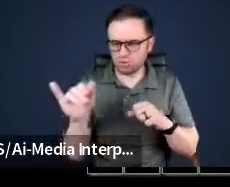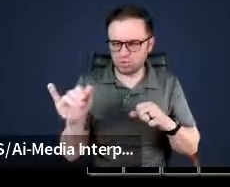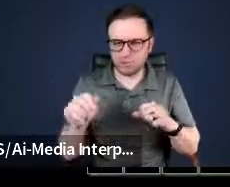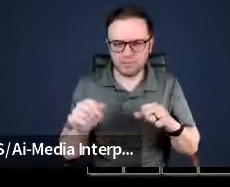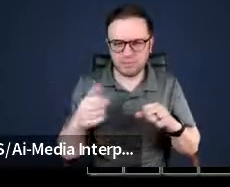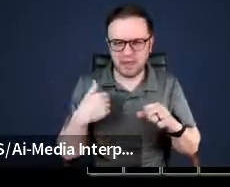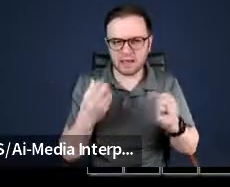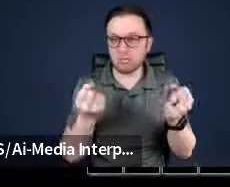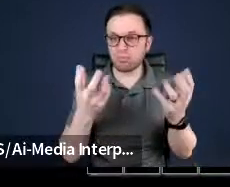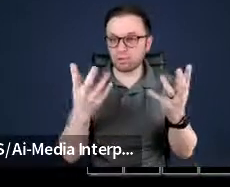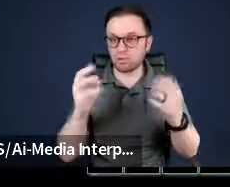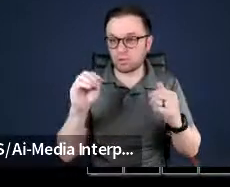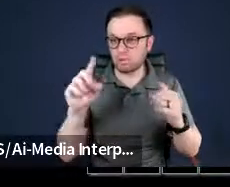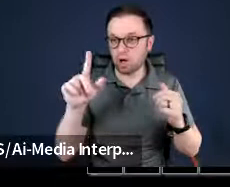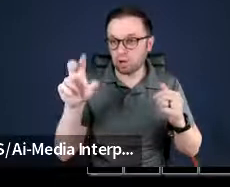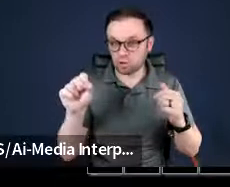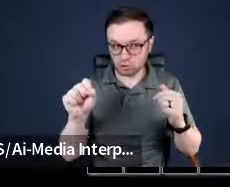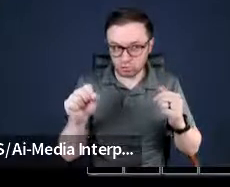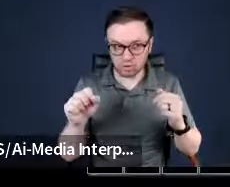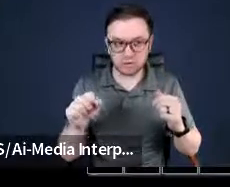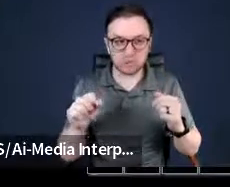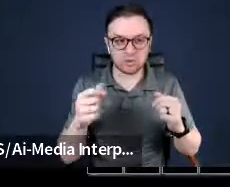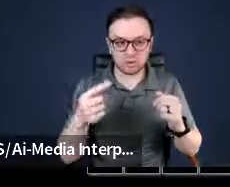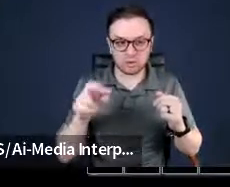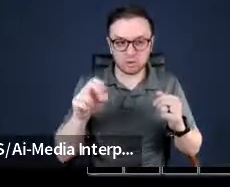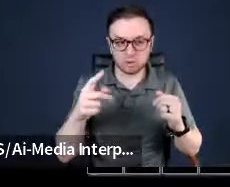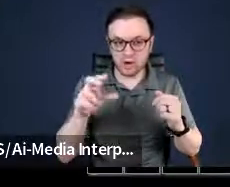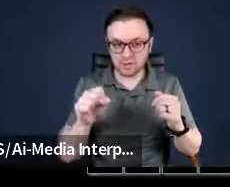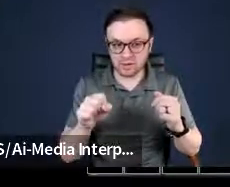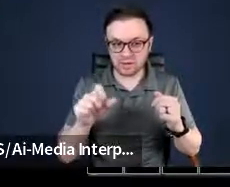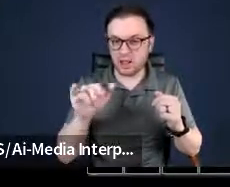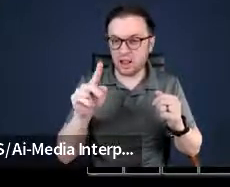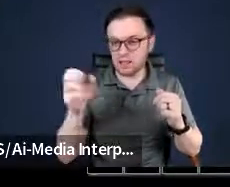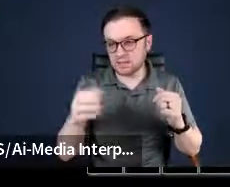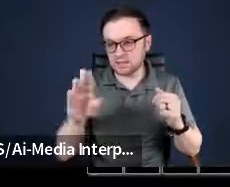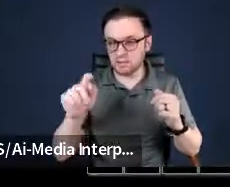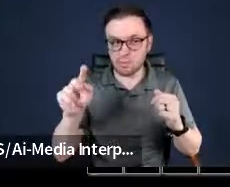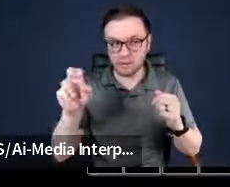and also do some automated work for you as well. You can look through, it has multiple modules